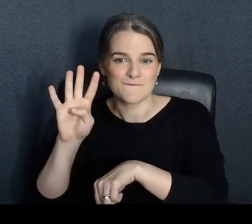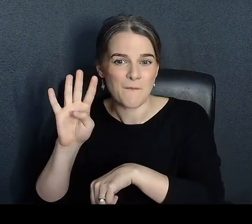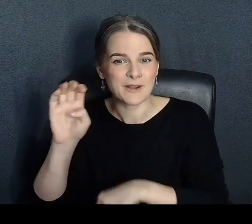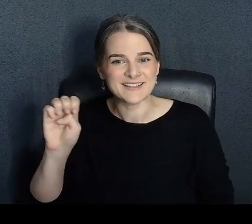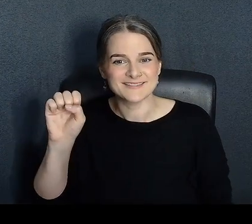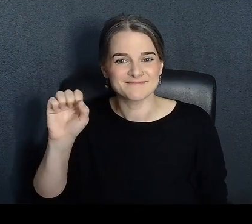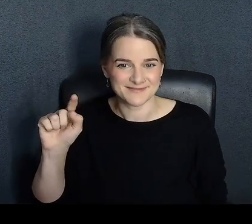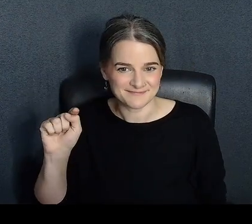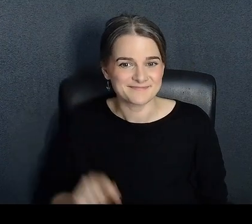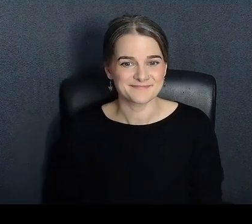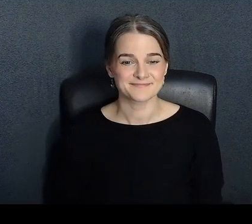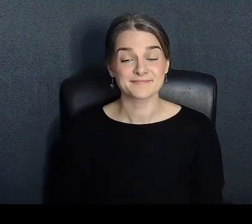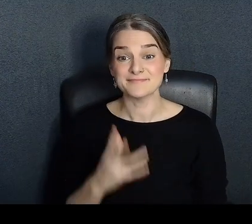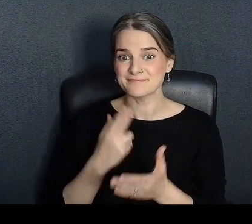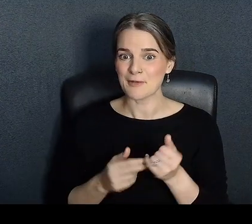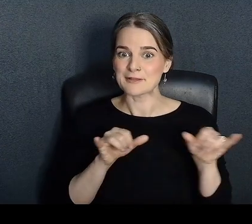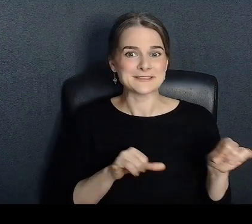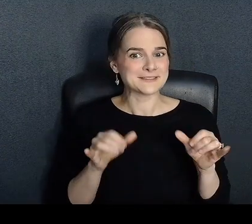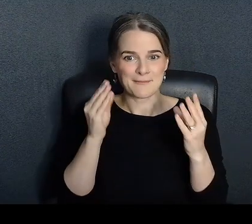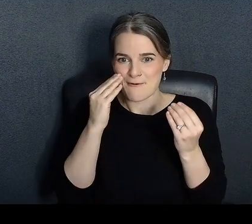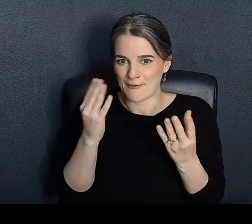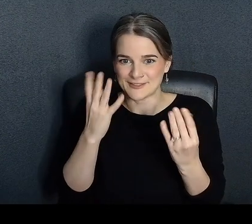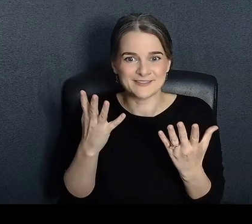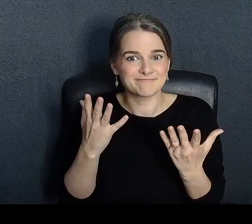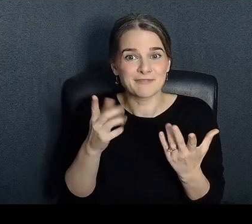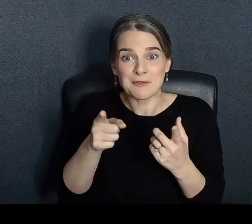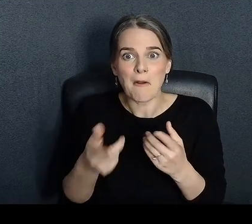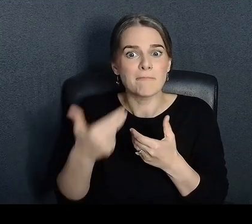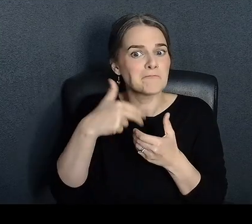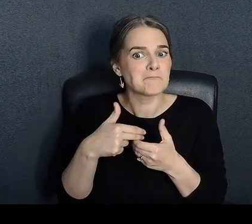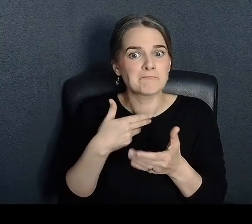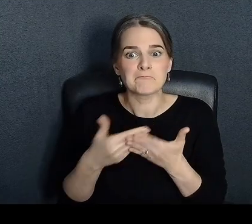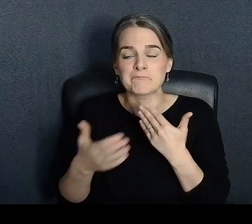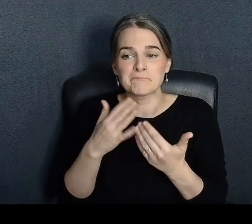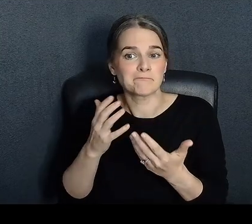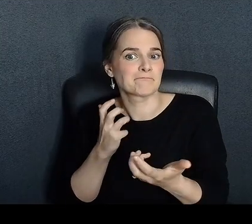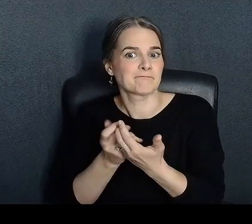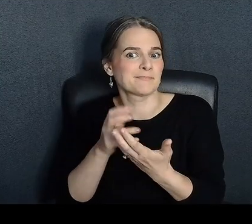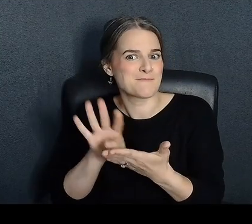Both the sessions will have the same content, so you can attend whichever one is most convenient for you.